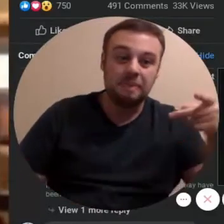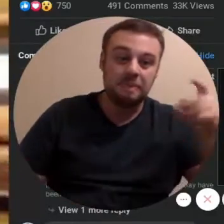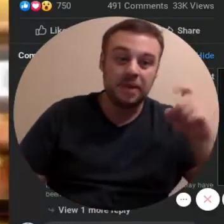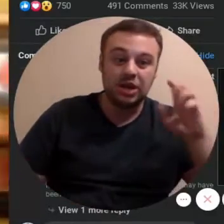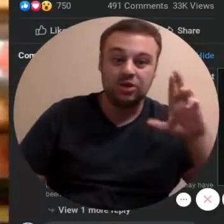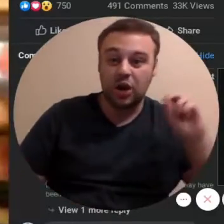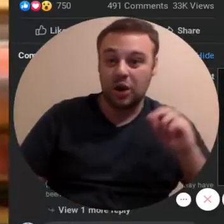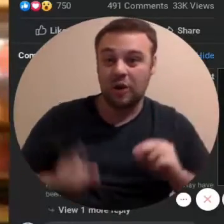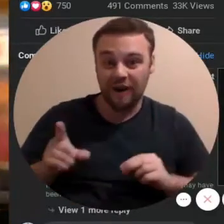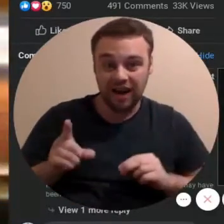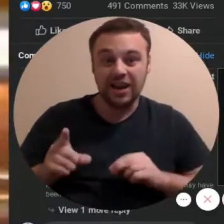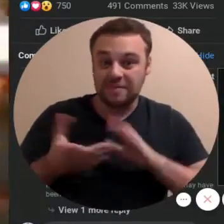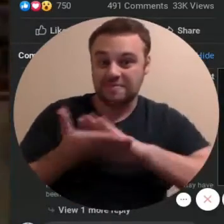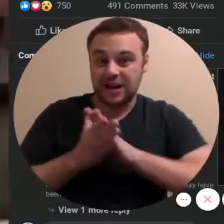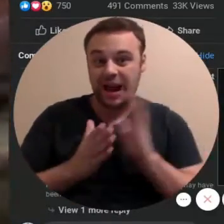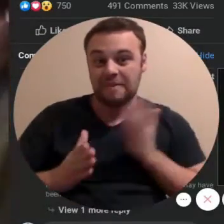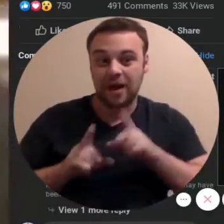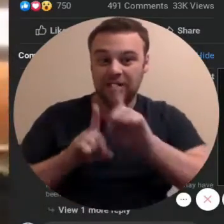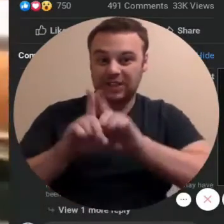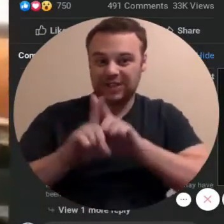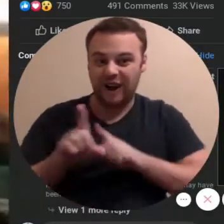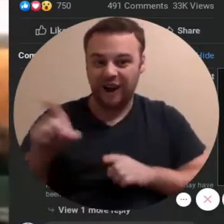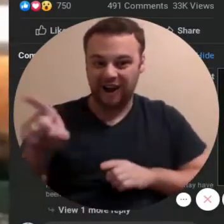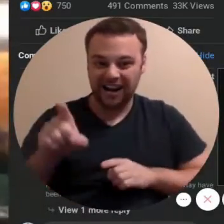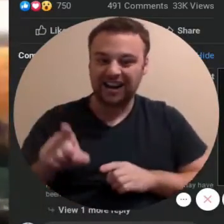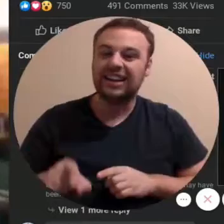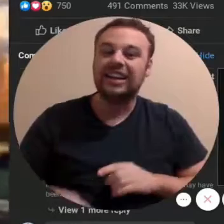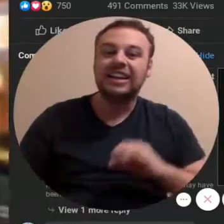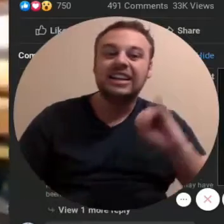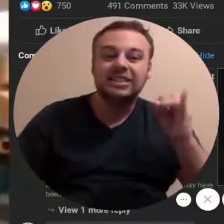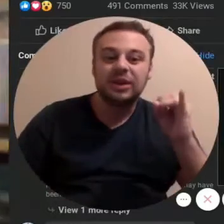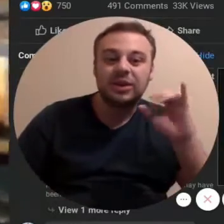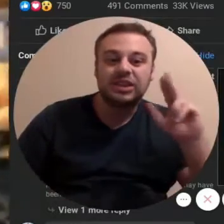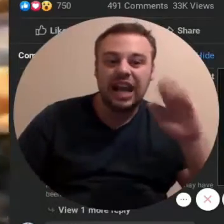are you handing the mic over? Okay, Janice is gonna hand the mic over. Everybody's